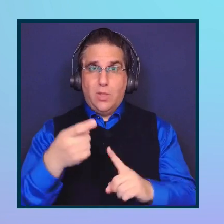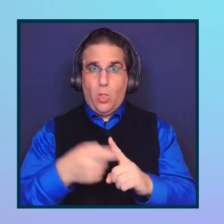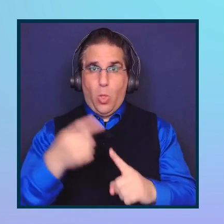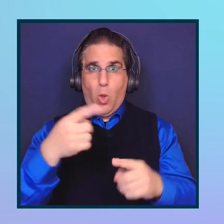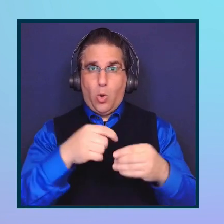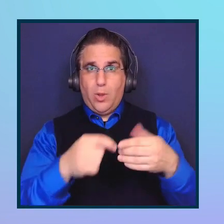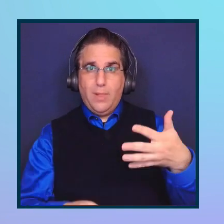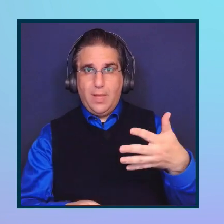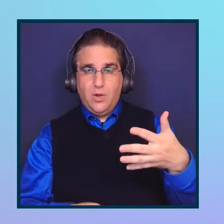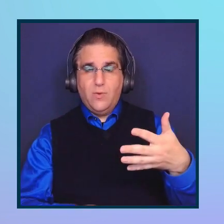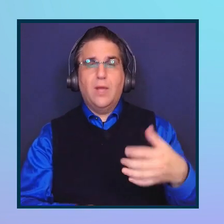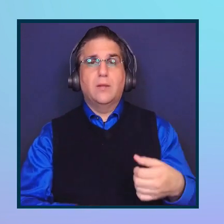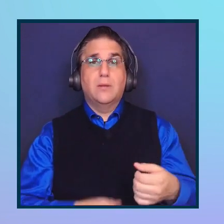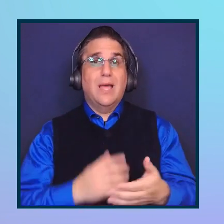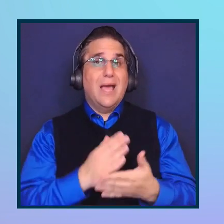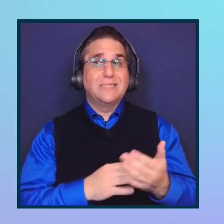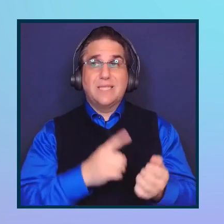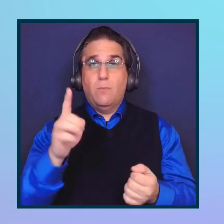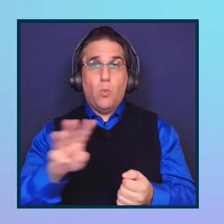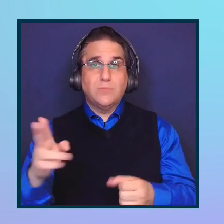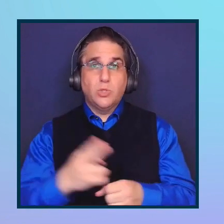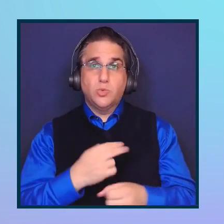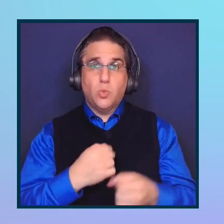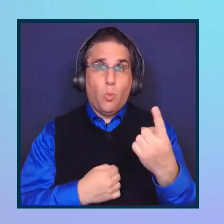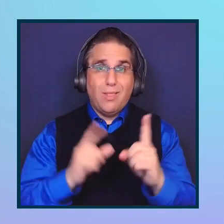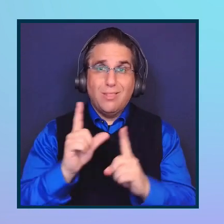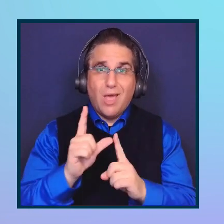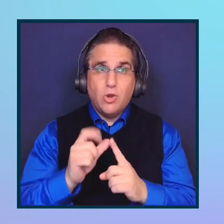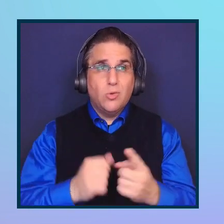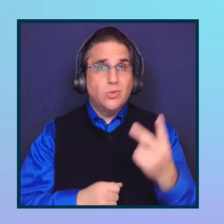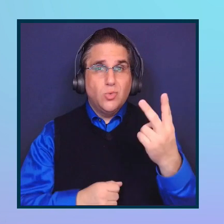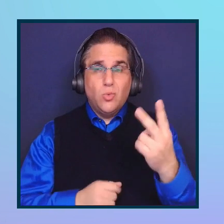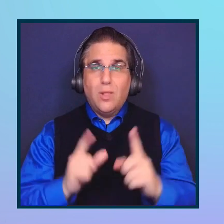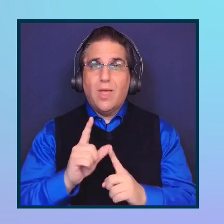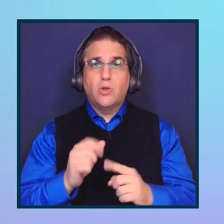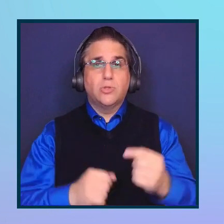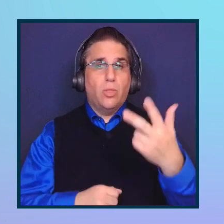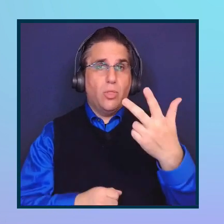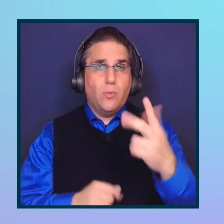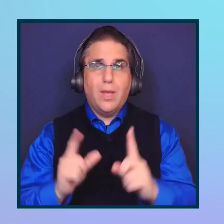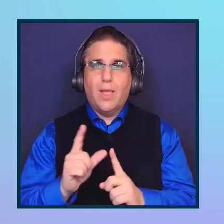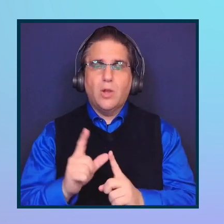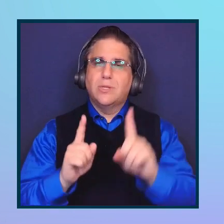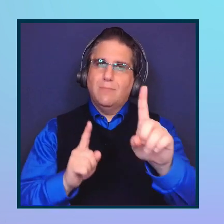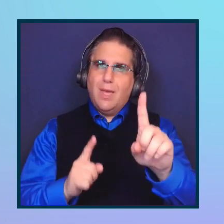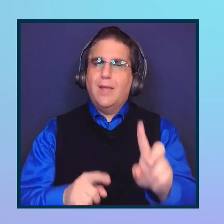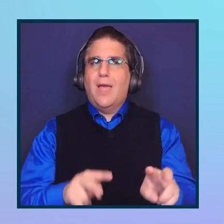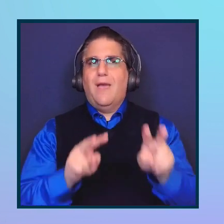So what, I use one letter, other use two, others use three, but again, we have to consider what's happening immediately after you